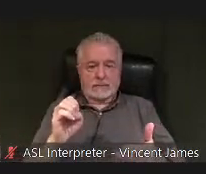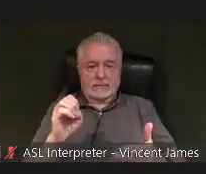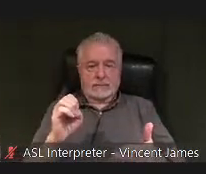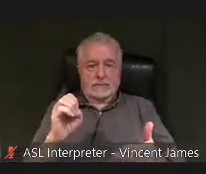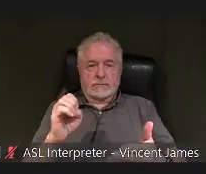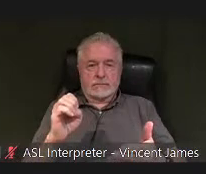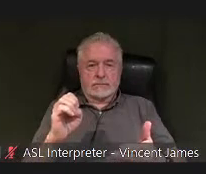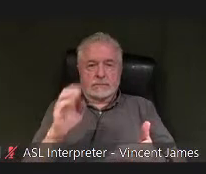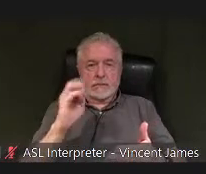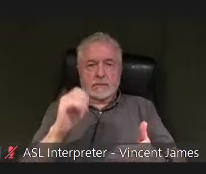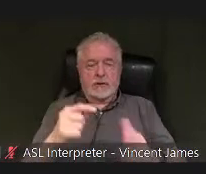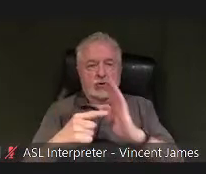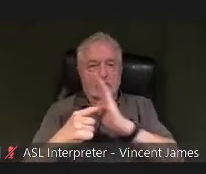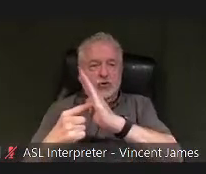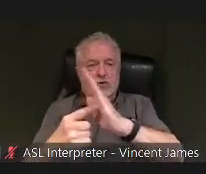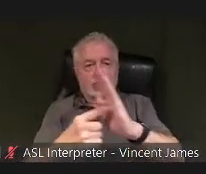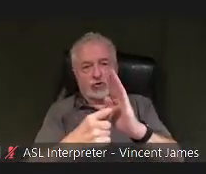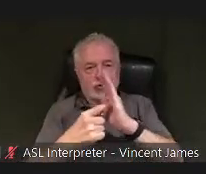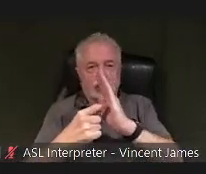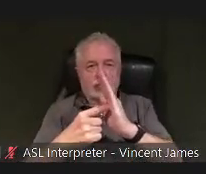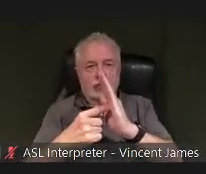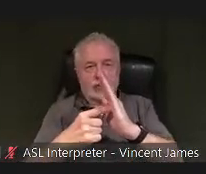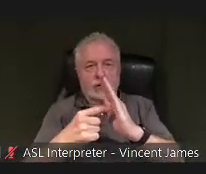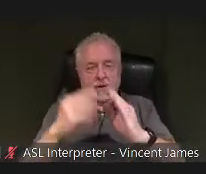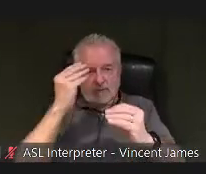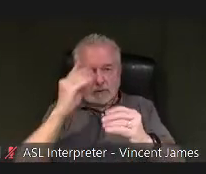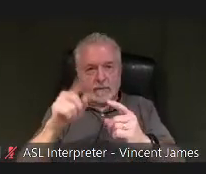I'm going to be showing you some graphs and some information about where we're at